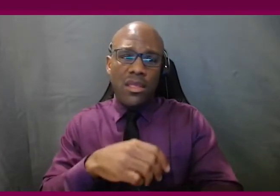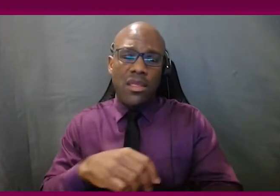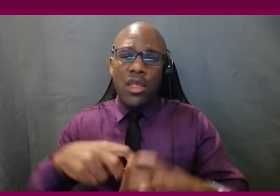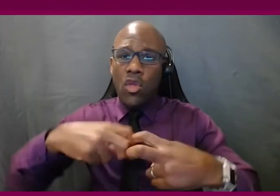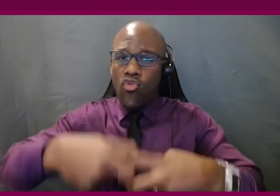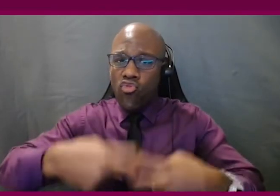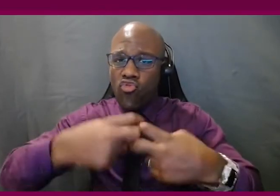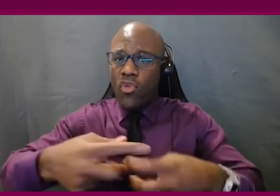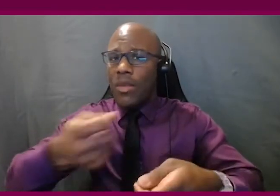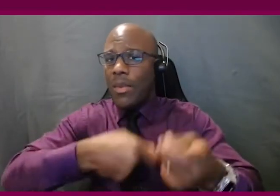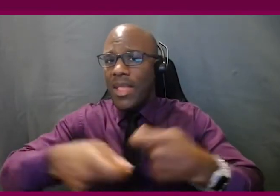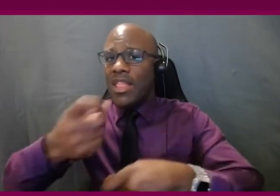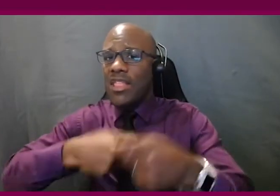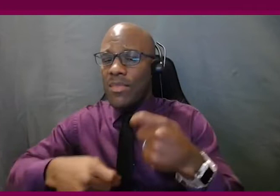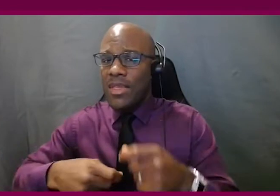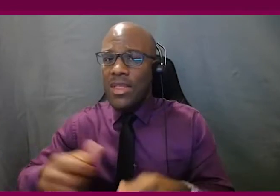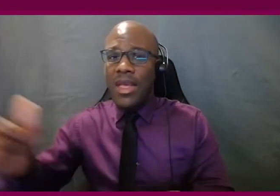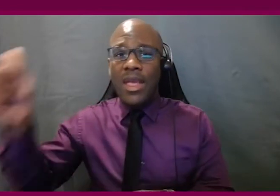And I use a mobility scooter to get around.